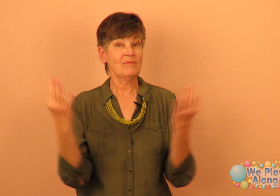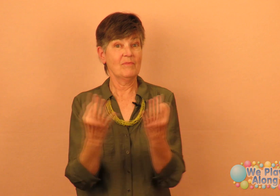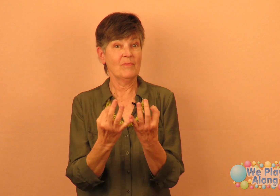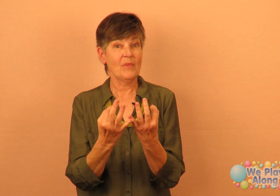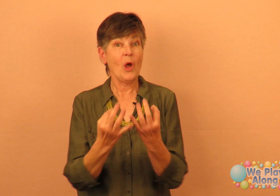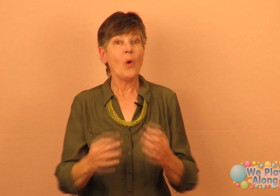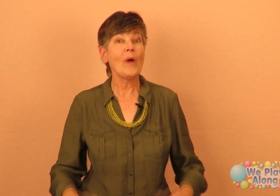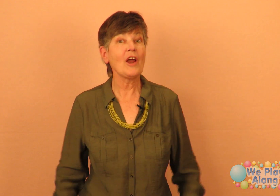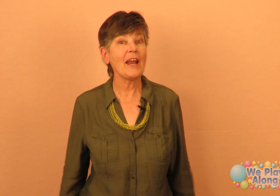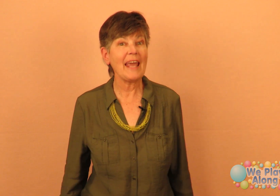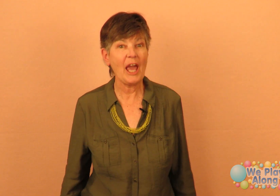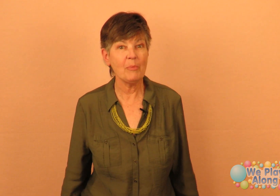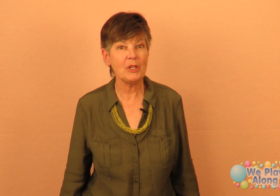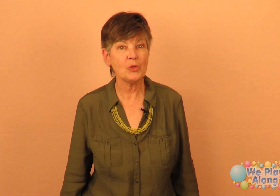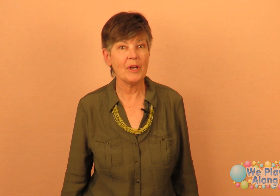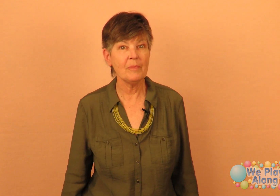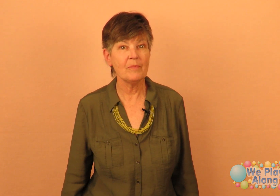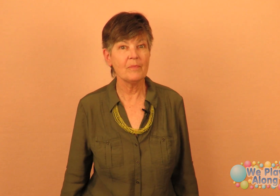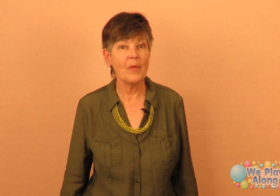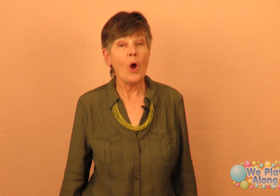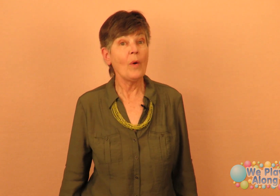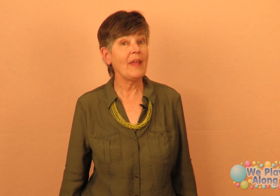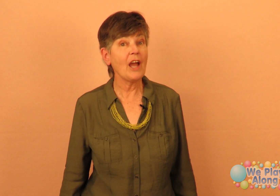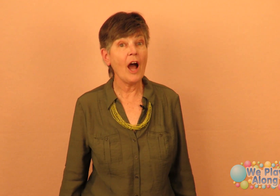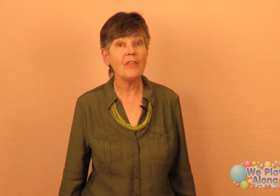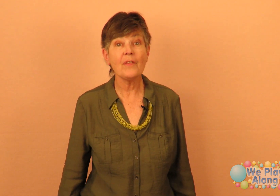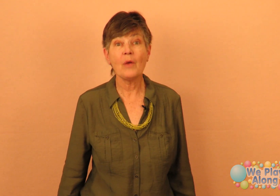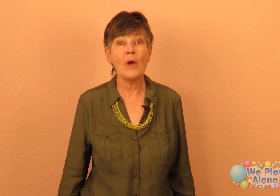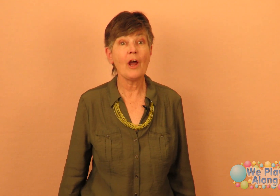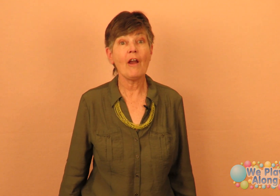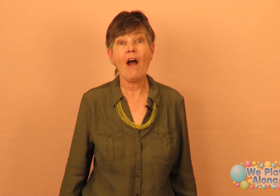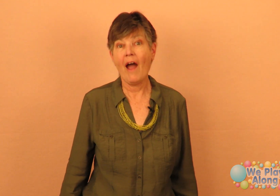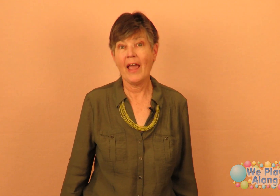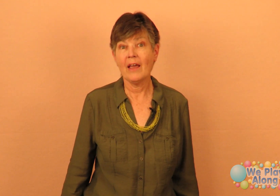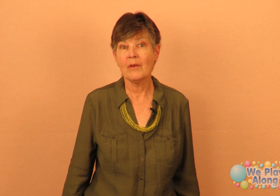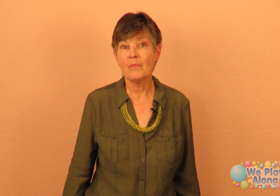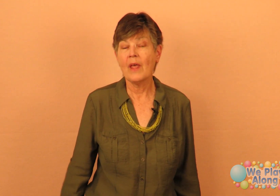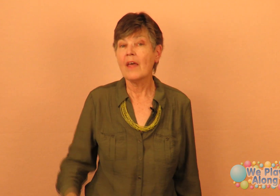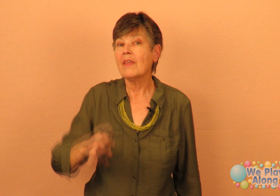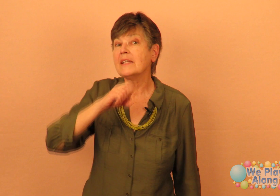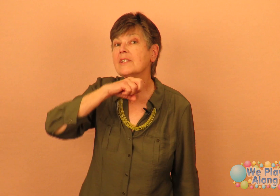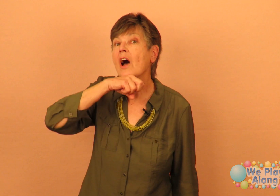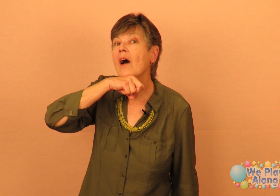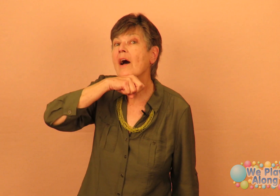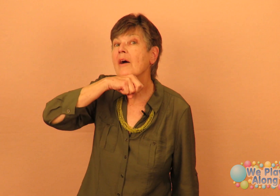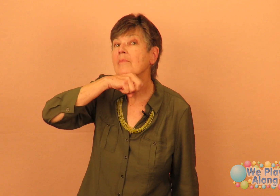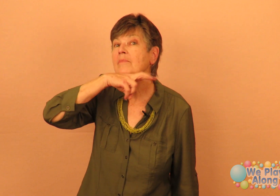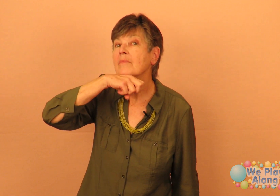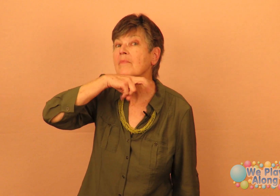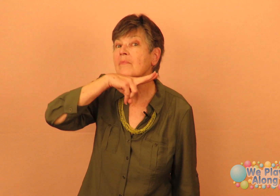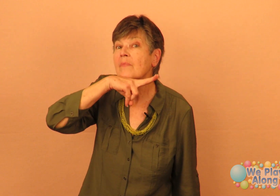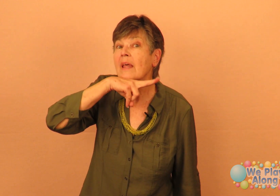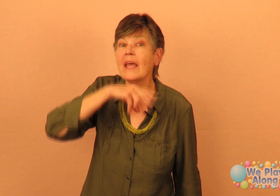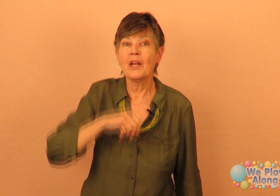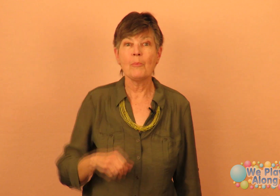went on a camping trip when they got there they went on a hike they saw in a